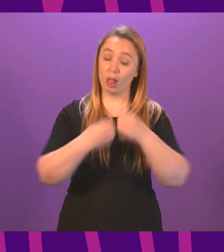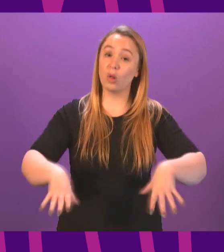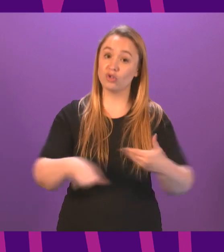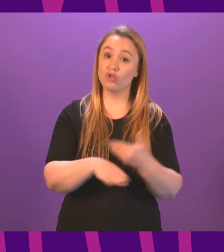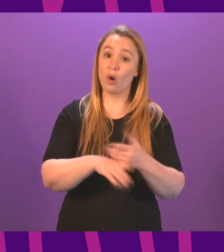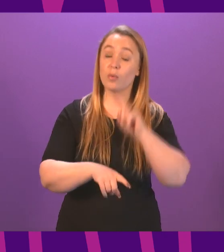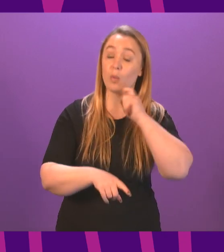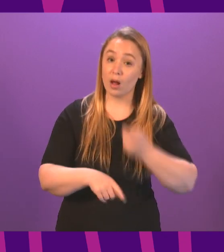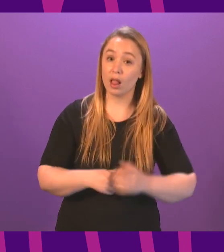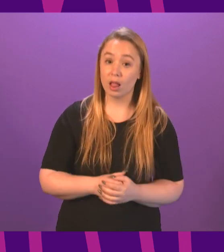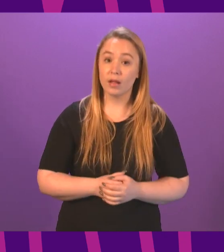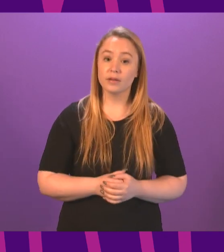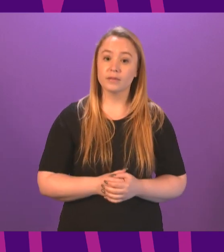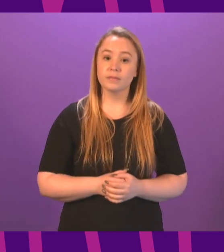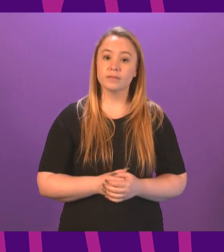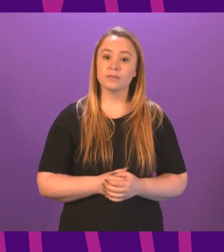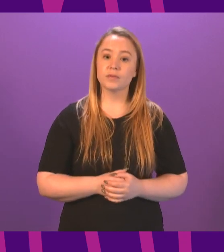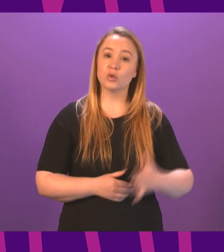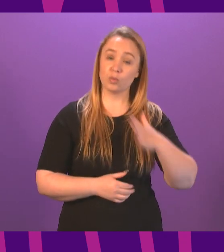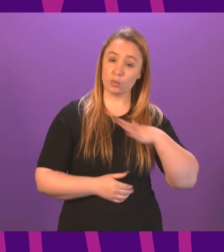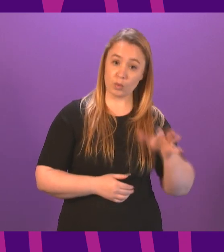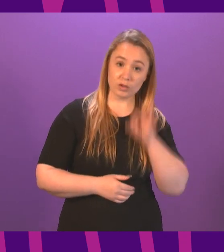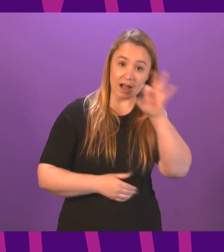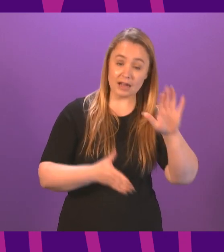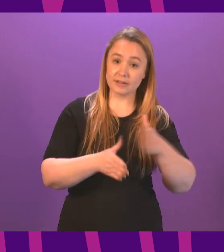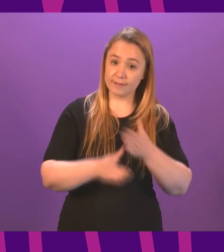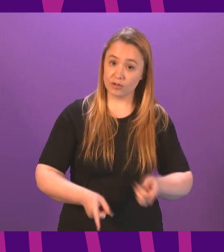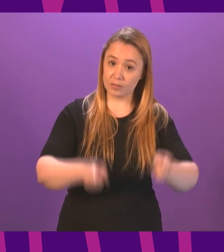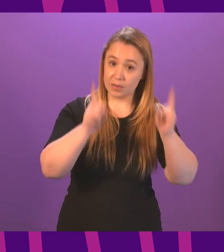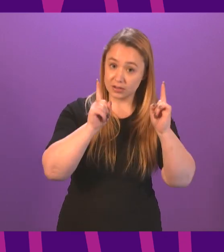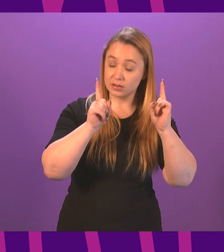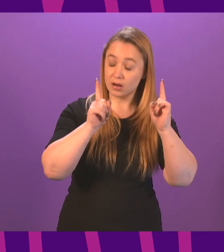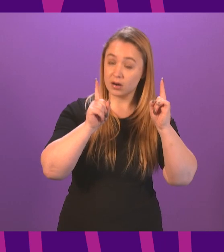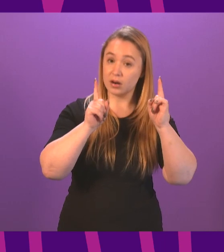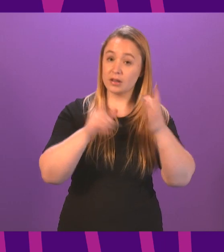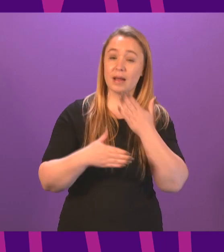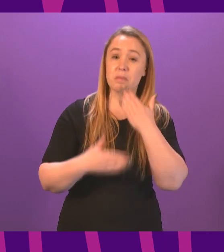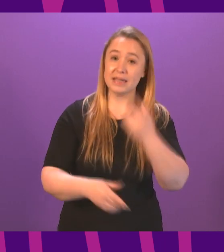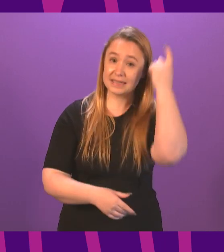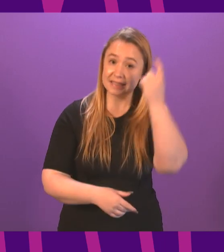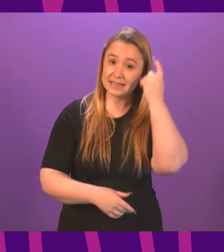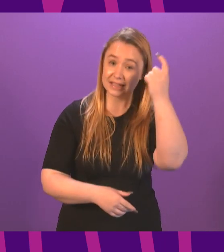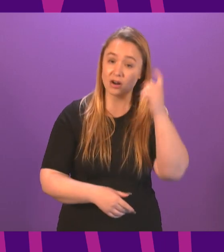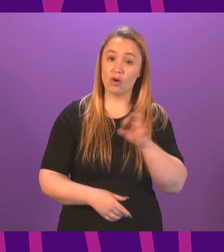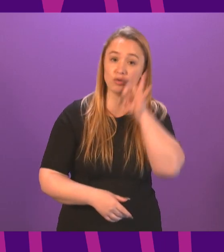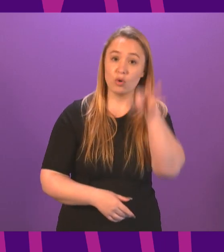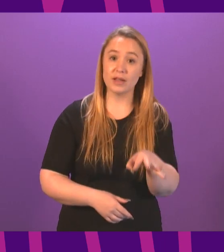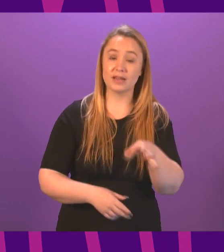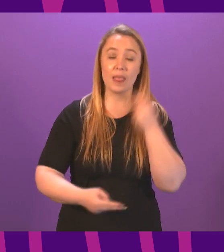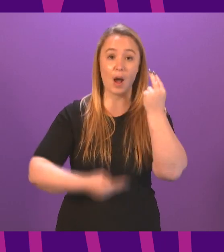response, will the First Minister consider one of their key requests, which is that business hours for hospitality, while maintaining the ban on alcohol sales, should be changed from